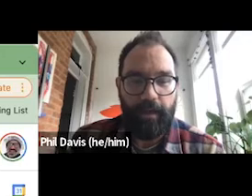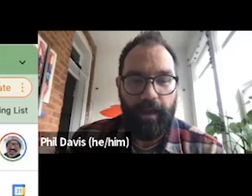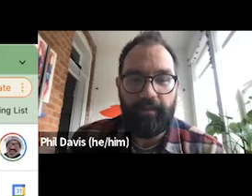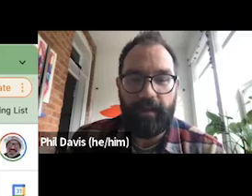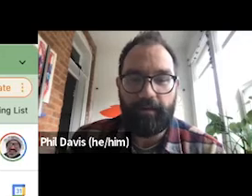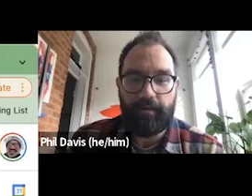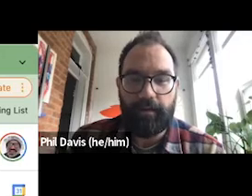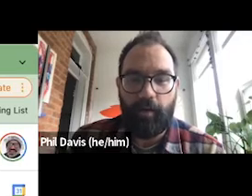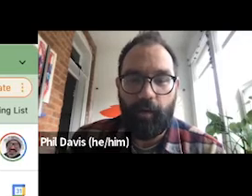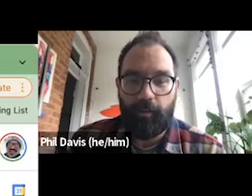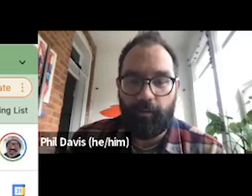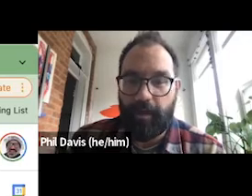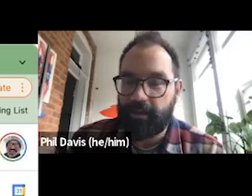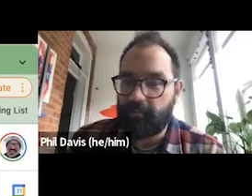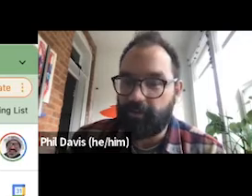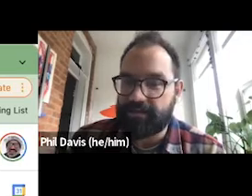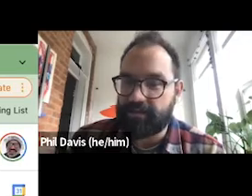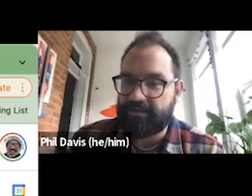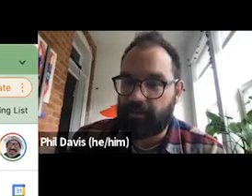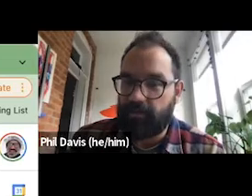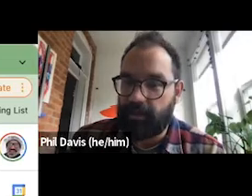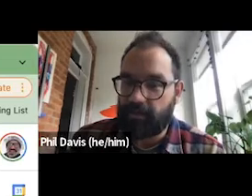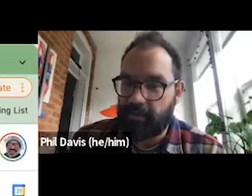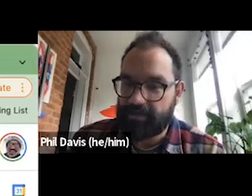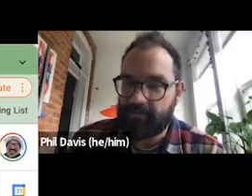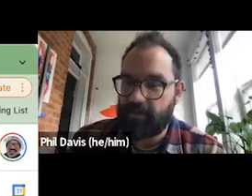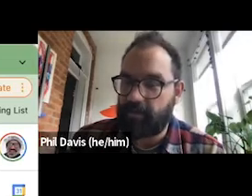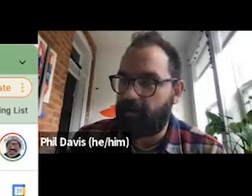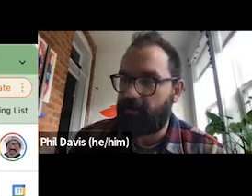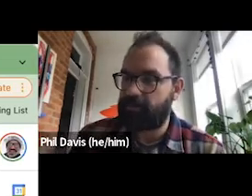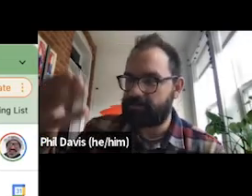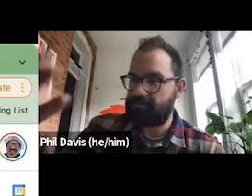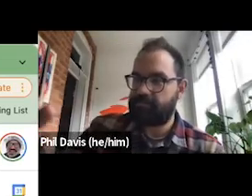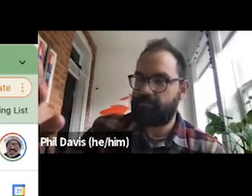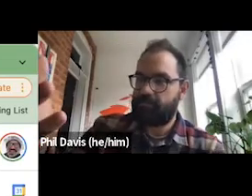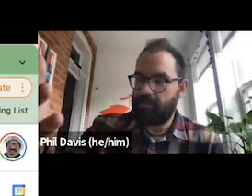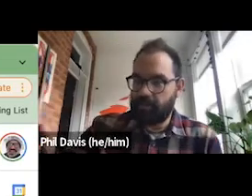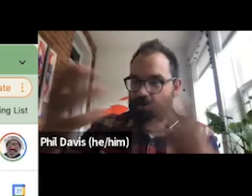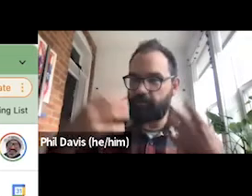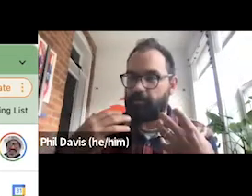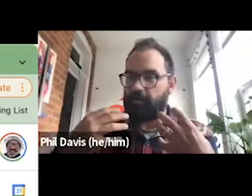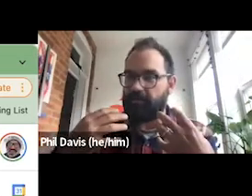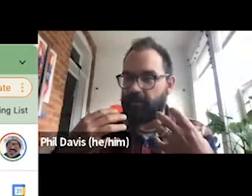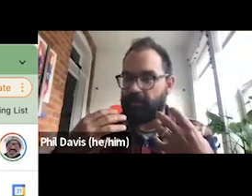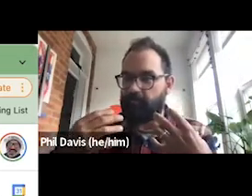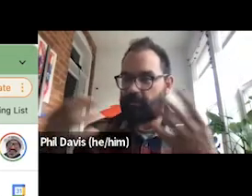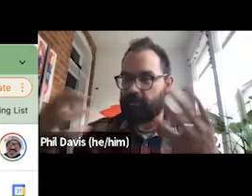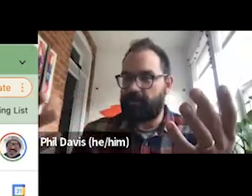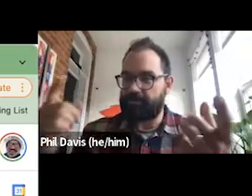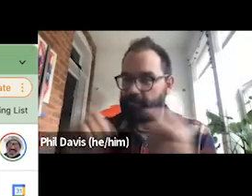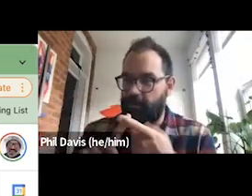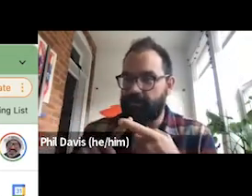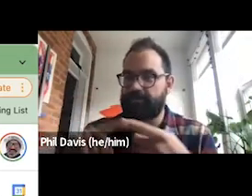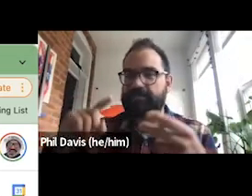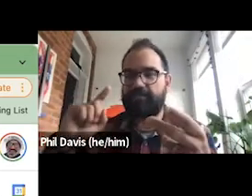When making the budget, you make your estimate of how much income you take in, whether from